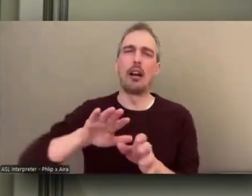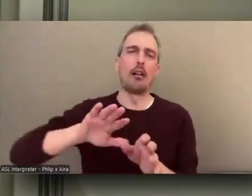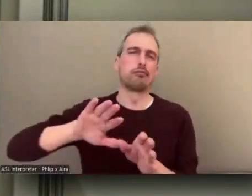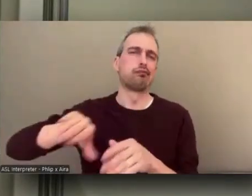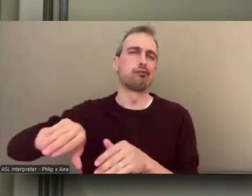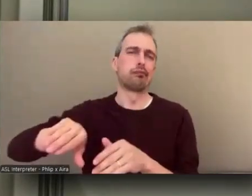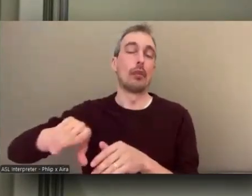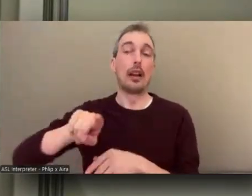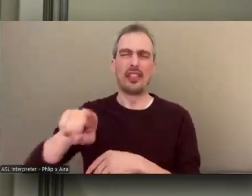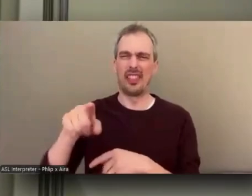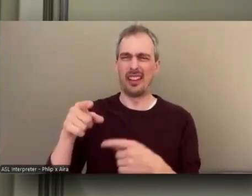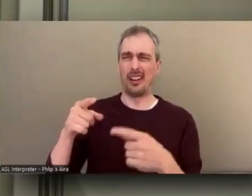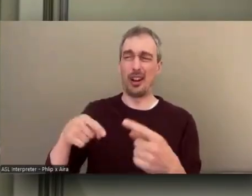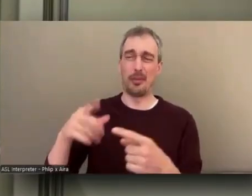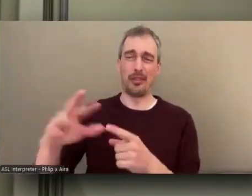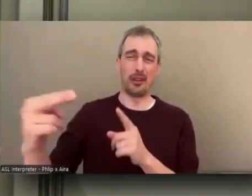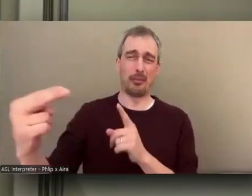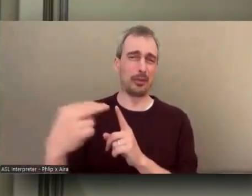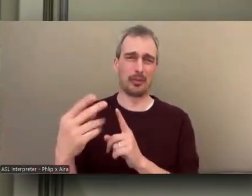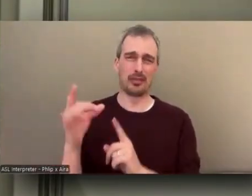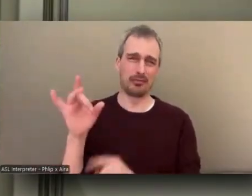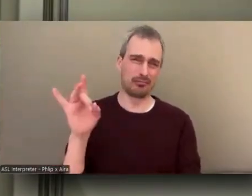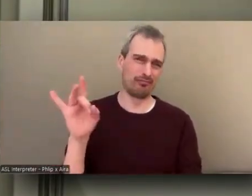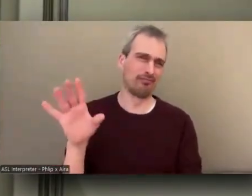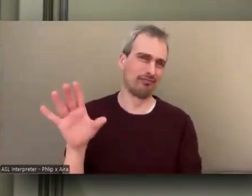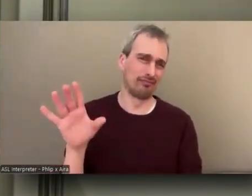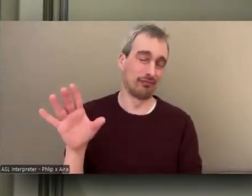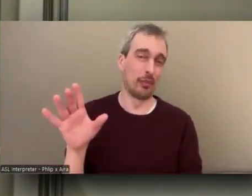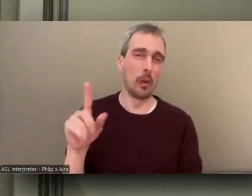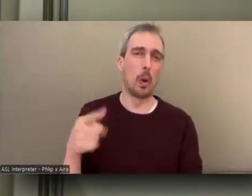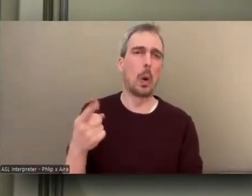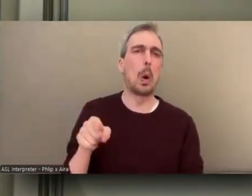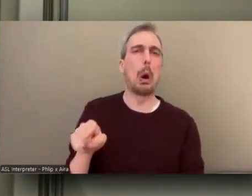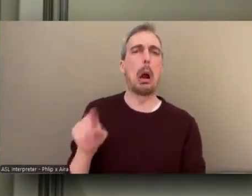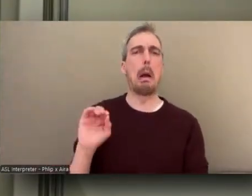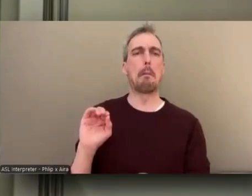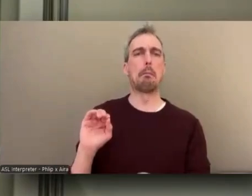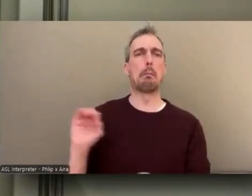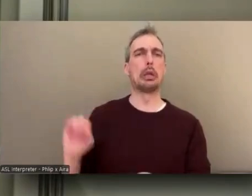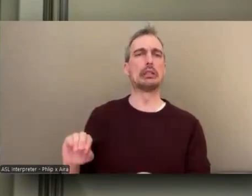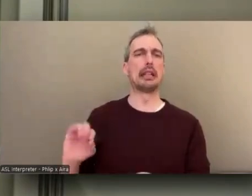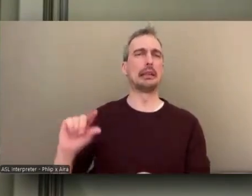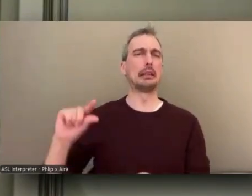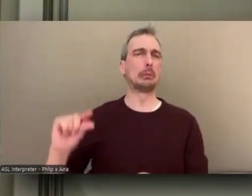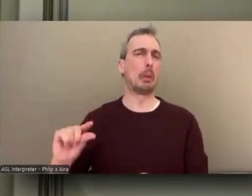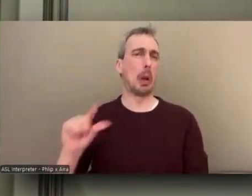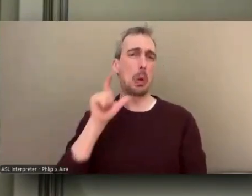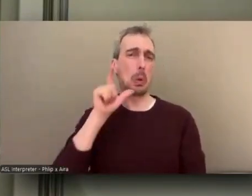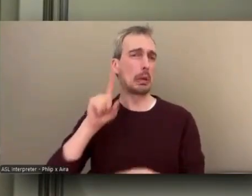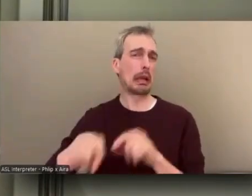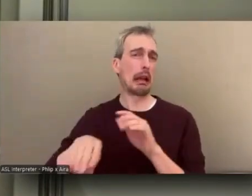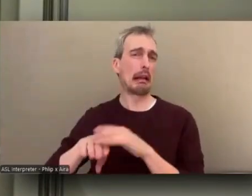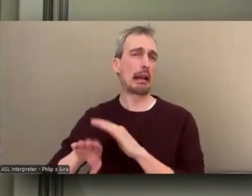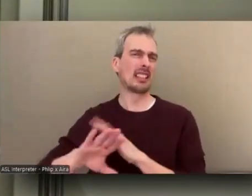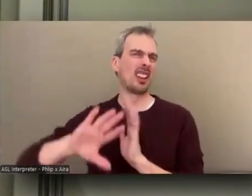Oh, it's only this percentage of users that can't do the thing. Well, we'll ship it and fix it later. It's like... Well... It's not how it should be done.